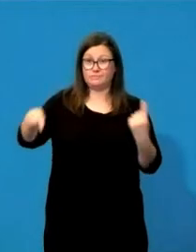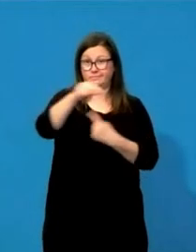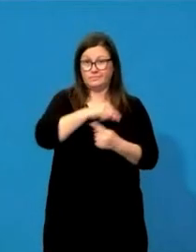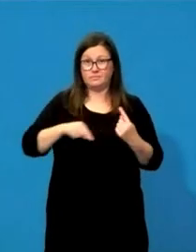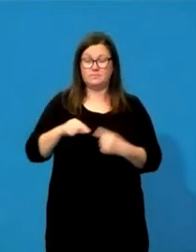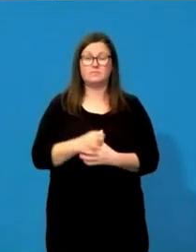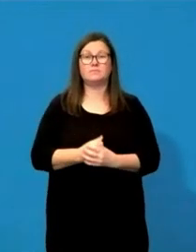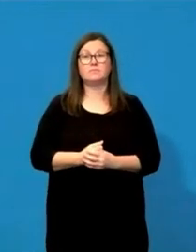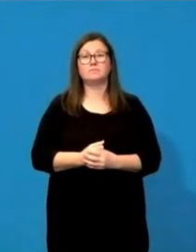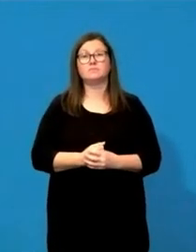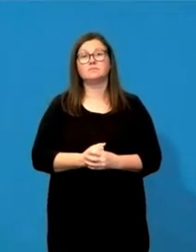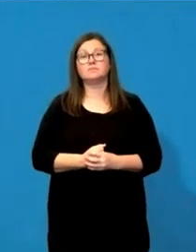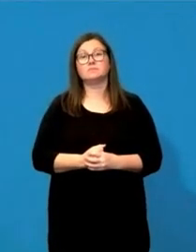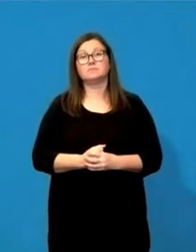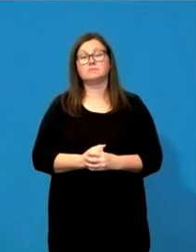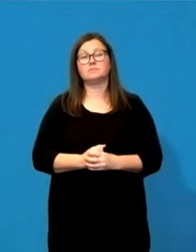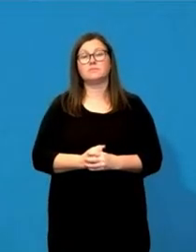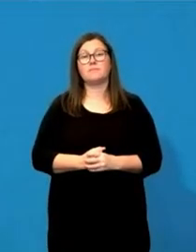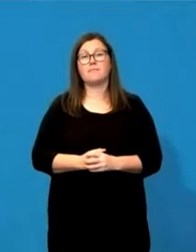And,